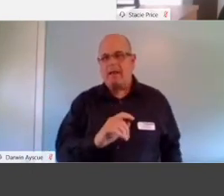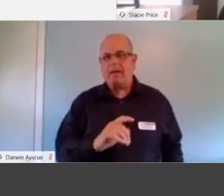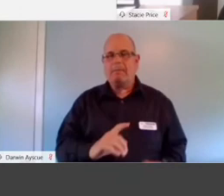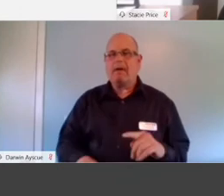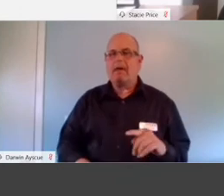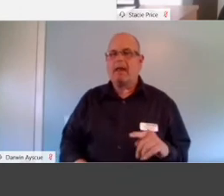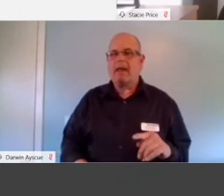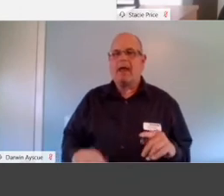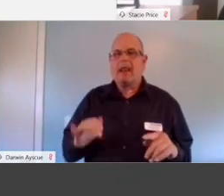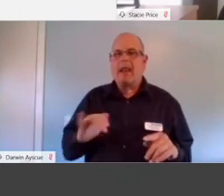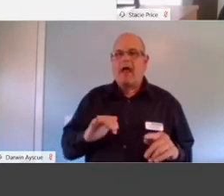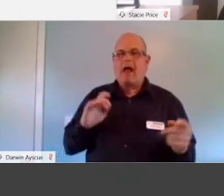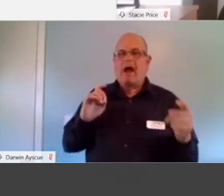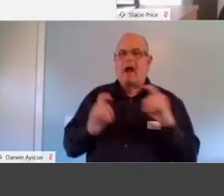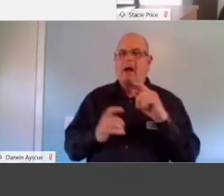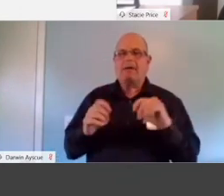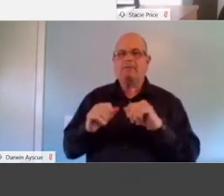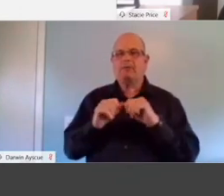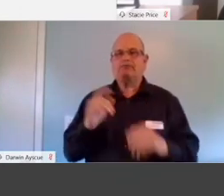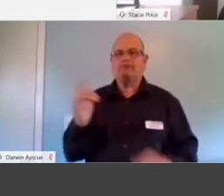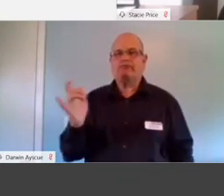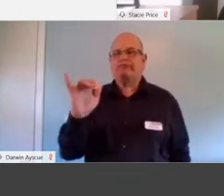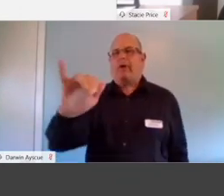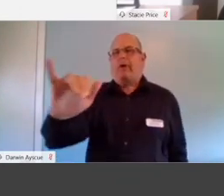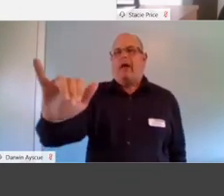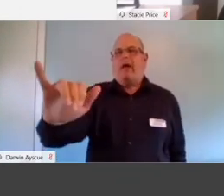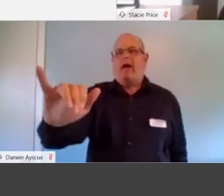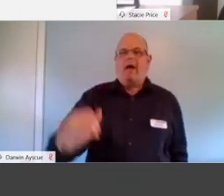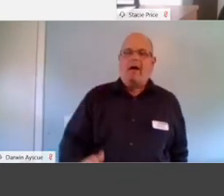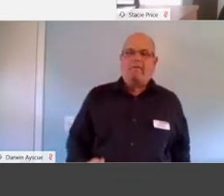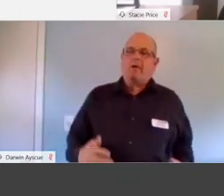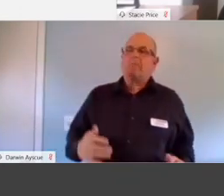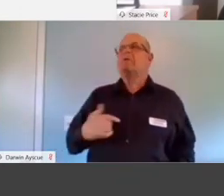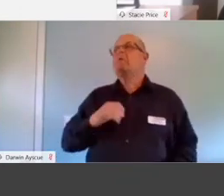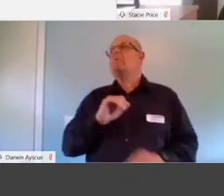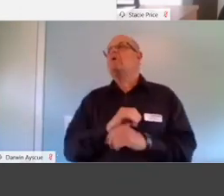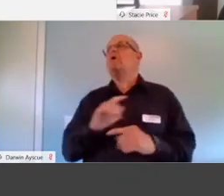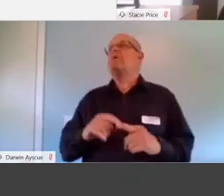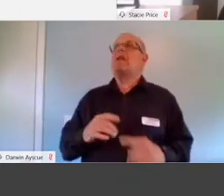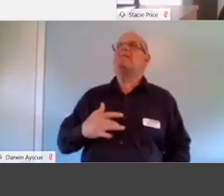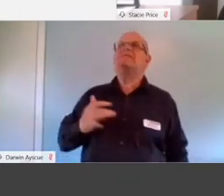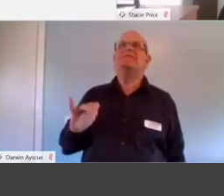an accommodation forever to come and go to work whenever you need to under the, quote,